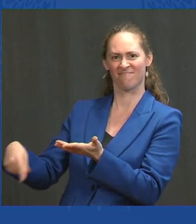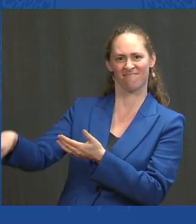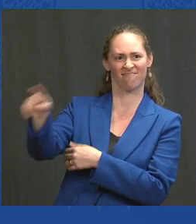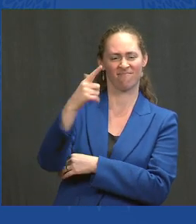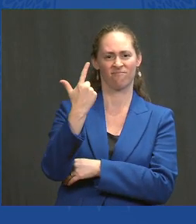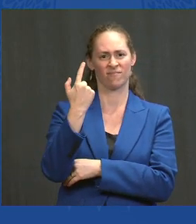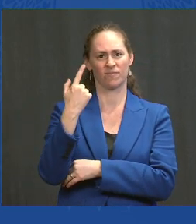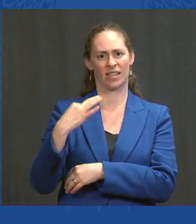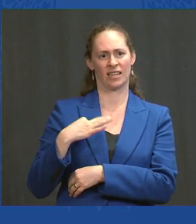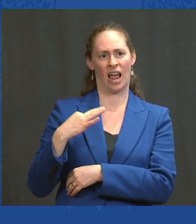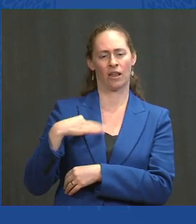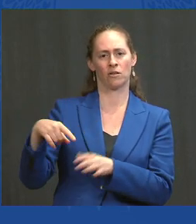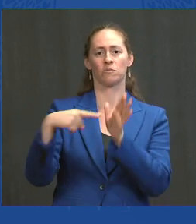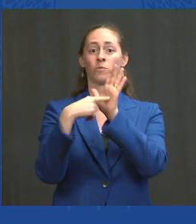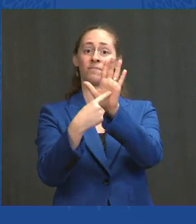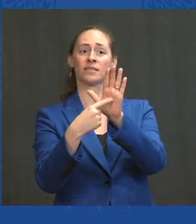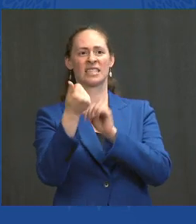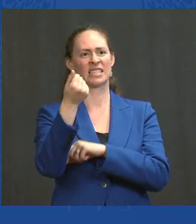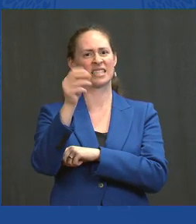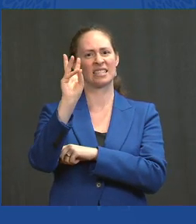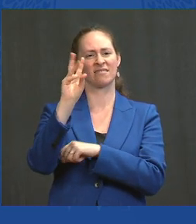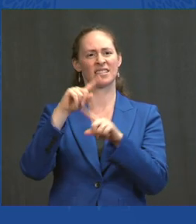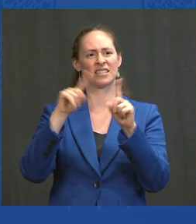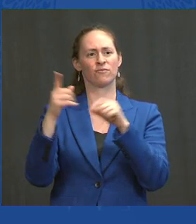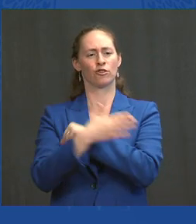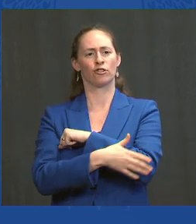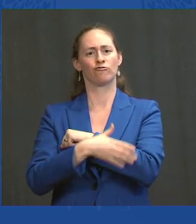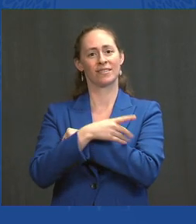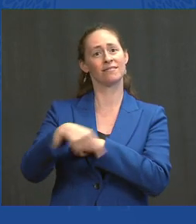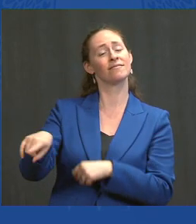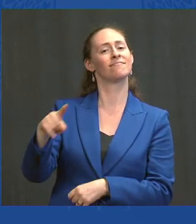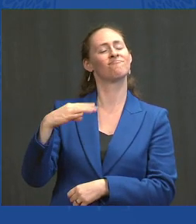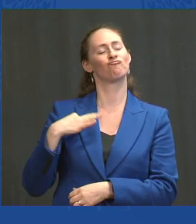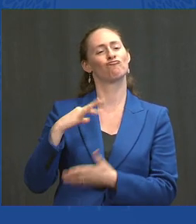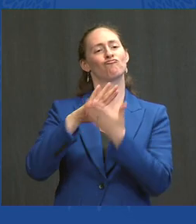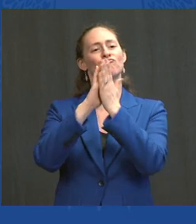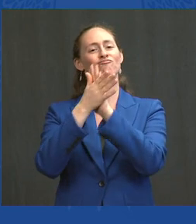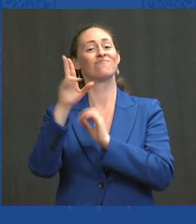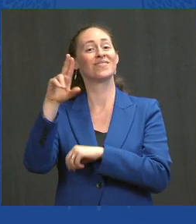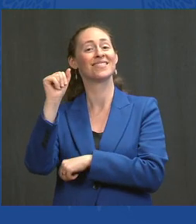who have applied to become citizens of the United States. Each of the candidates has been interviewed